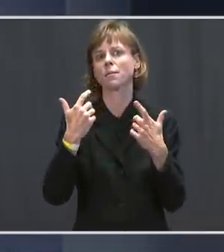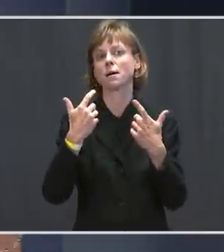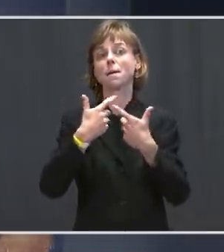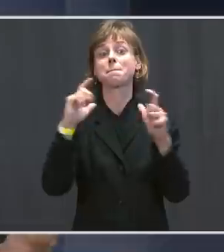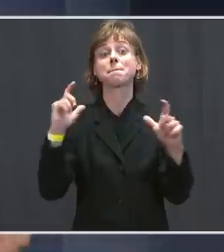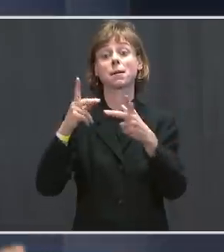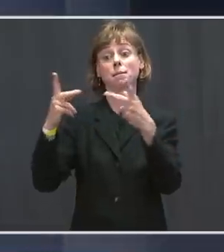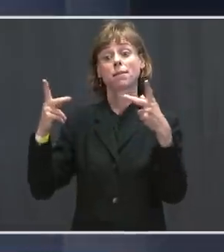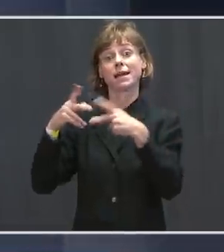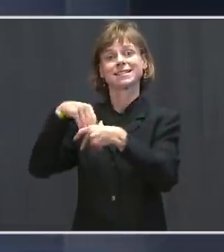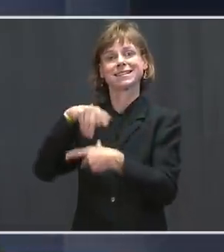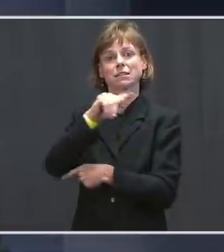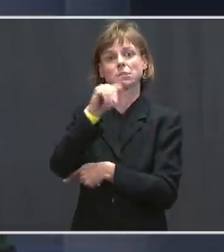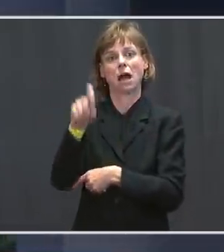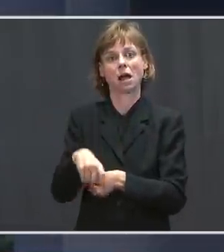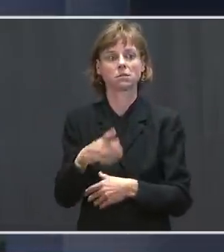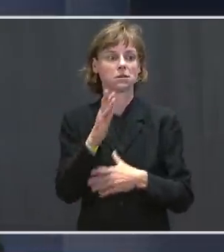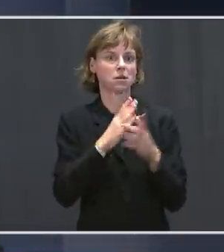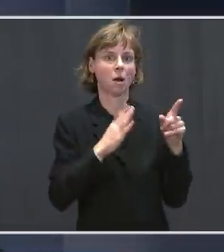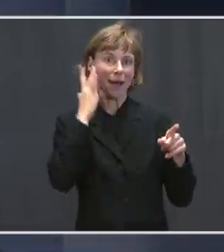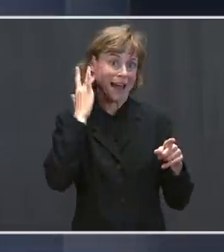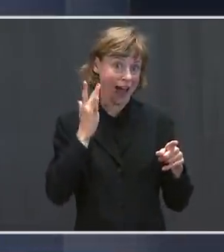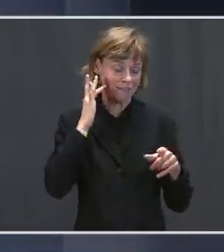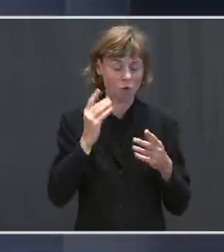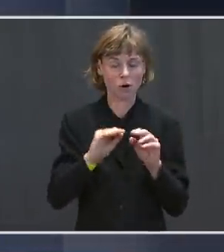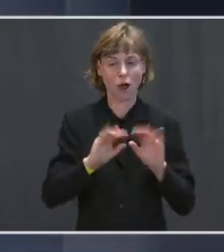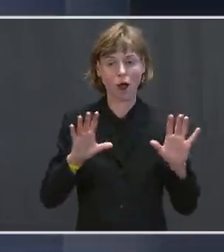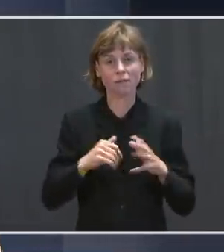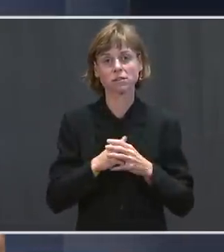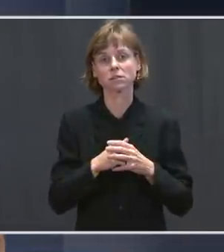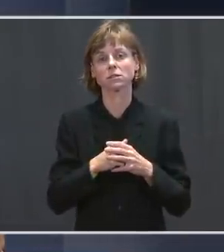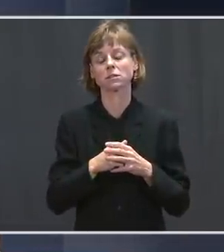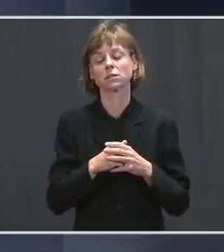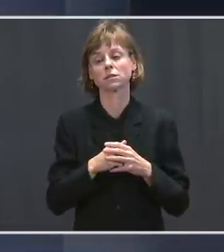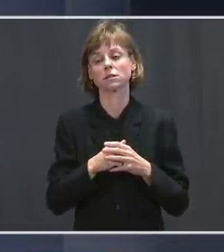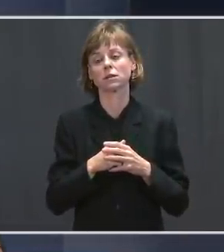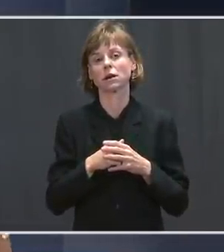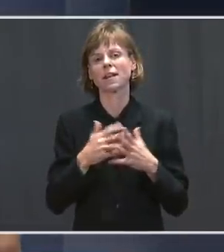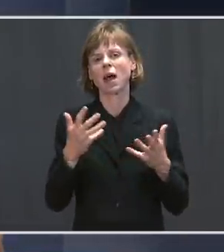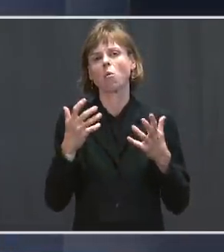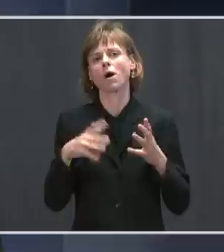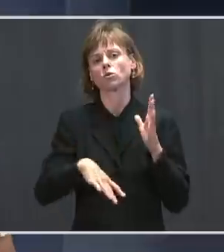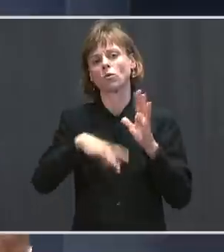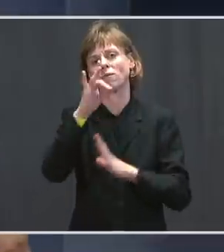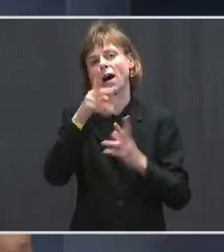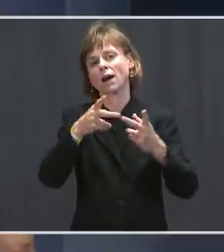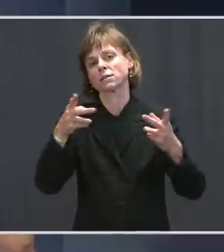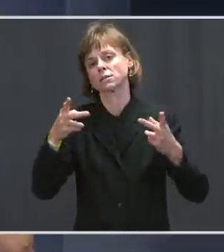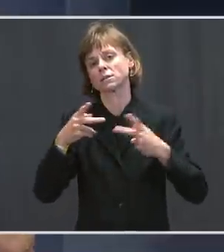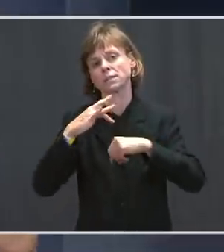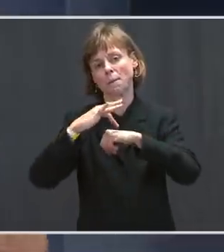Obviously, there's some that are being set up in California. They're looking for space where they can have great capacity